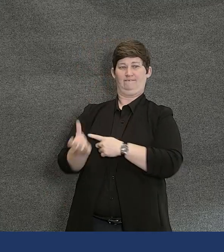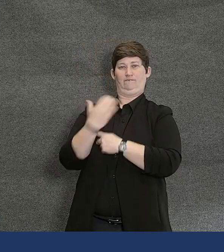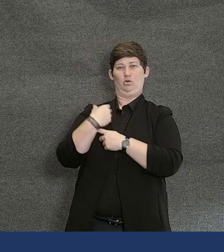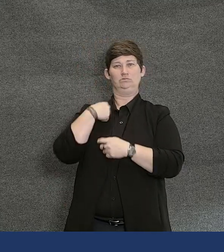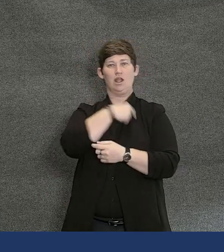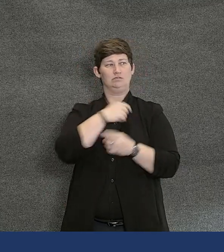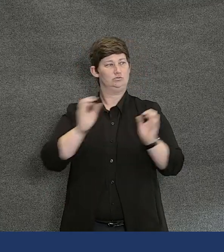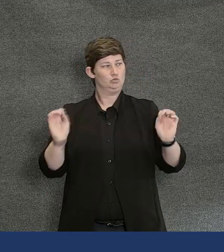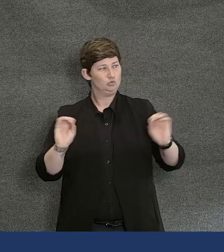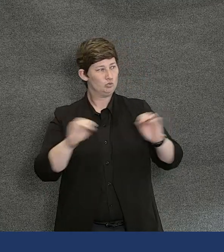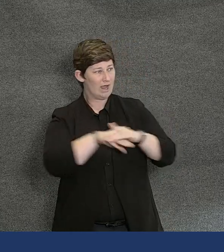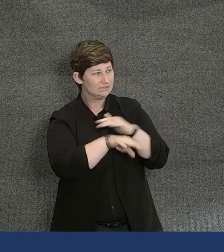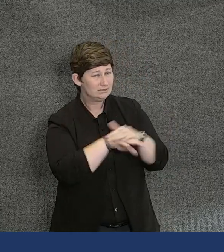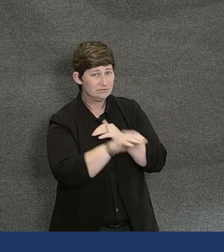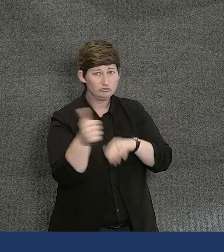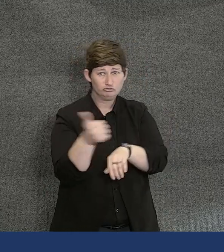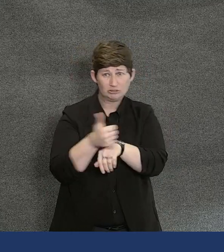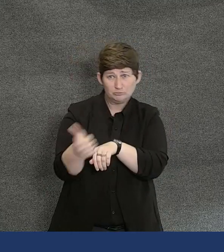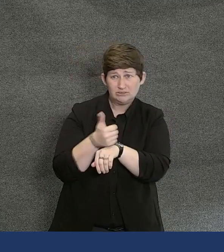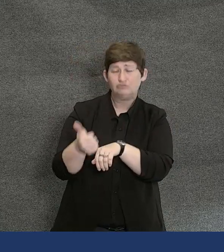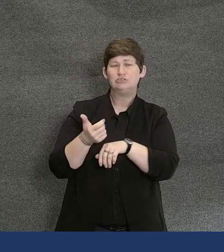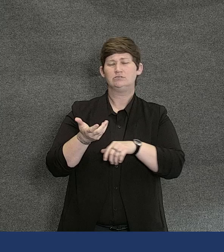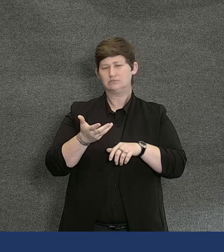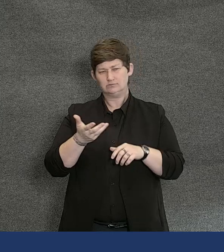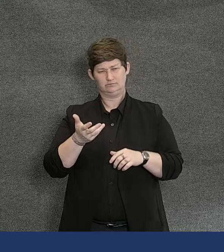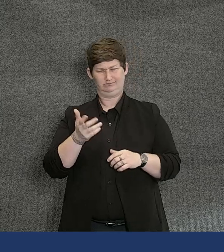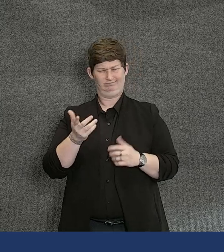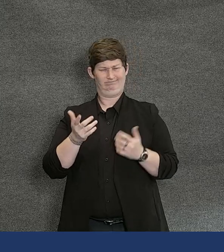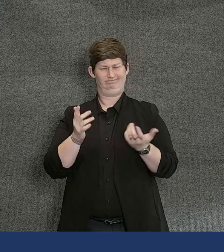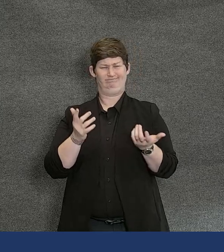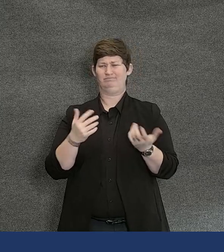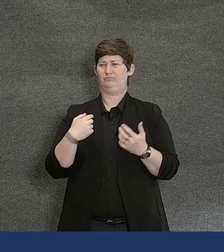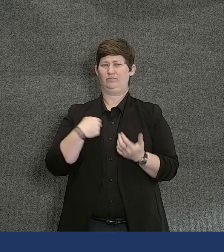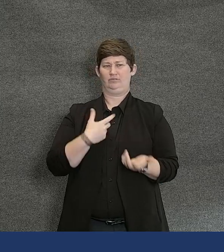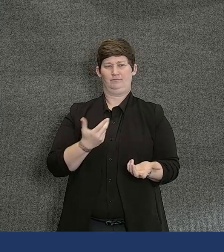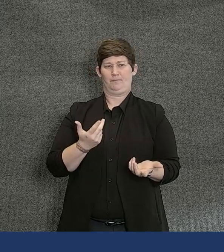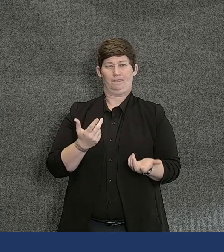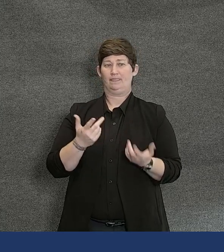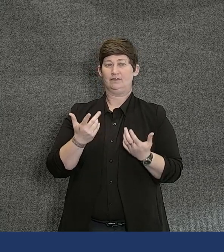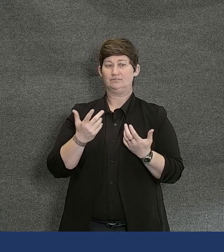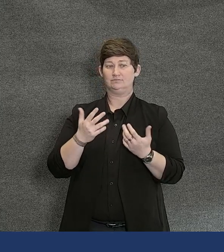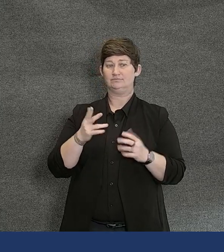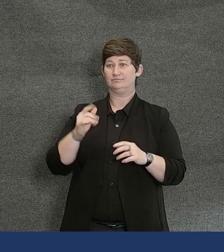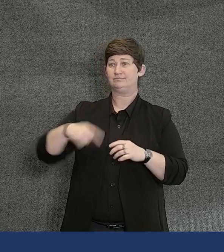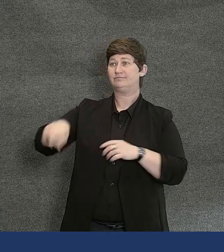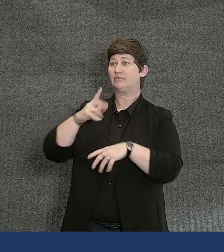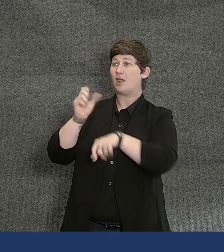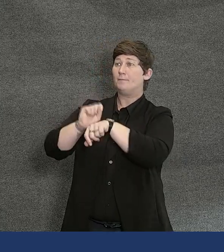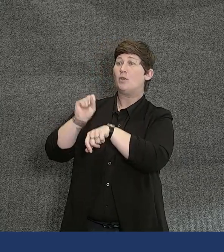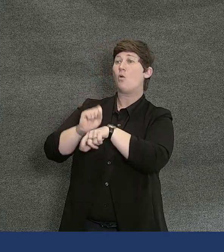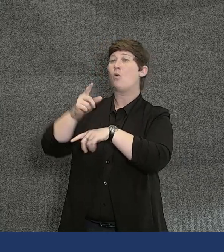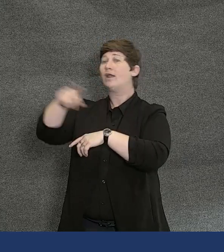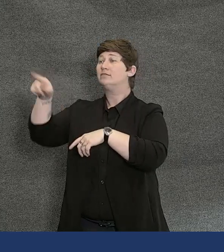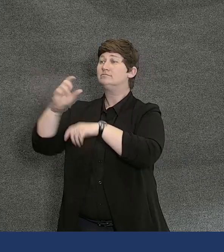as was discussed earlier, if we are forced to not be able to ask employment supports as is what is coming with the voc rehab cuts, if we're forced to not